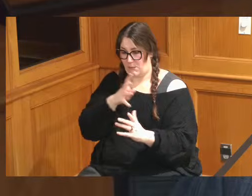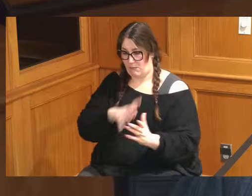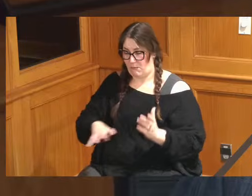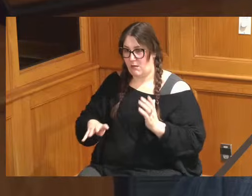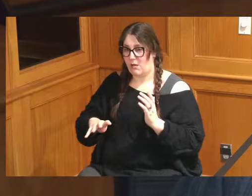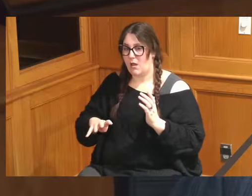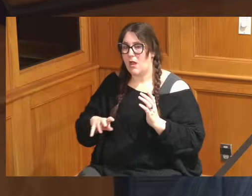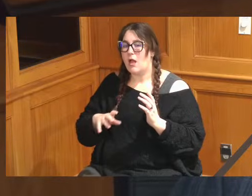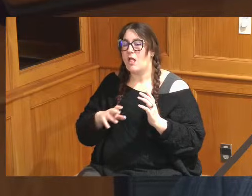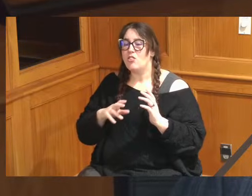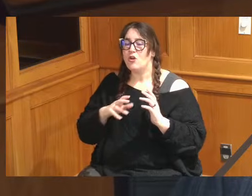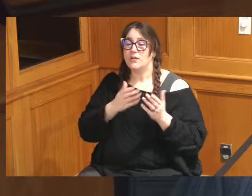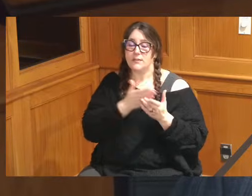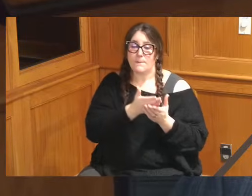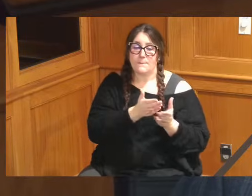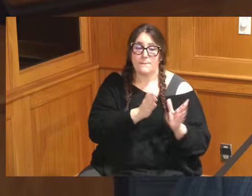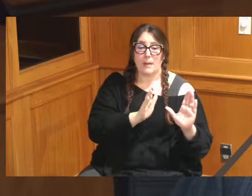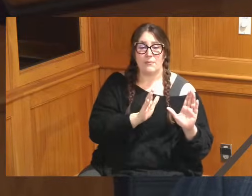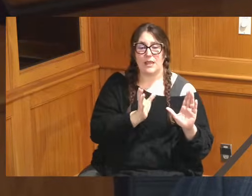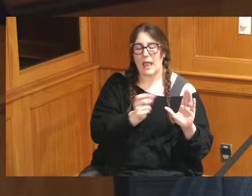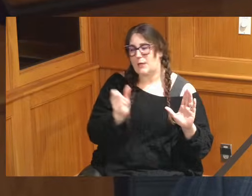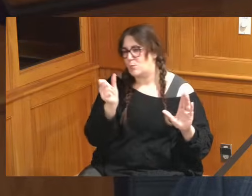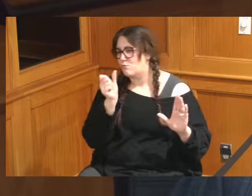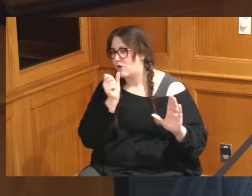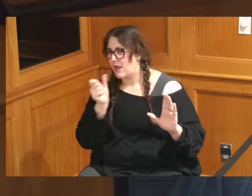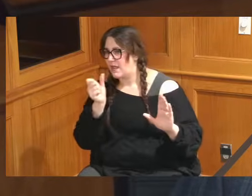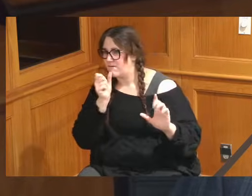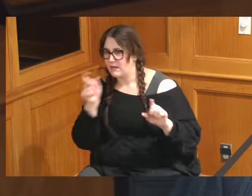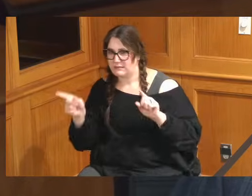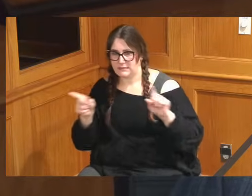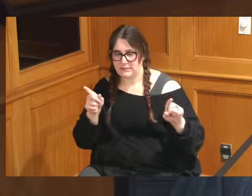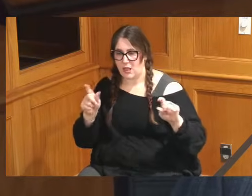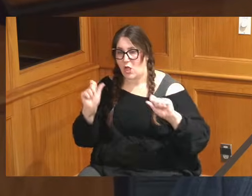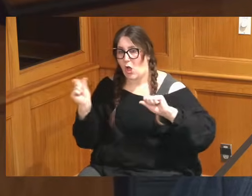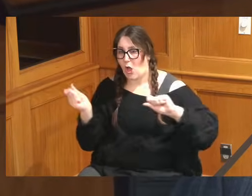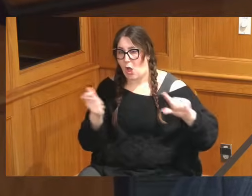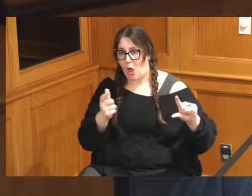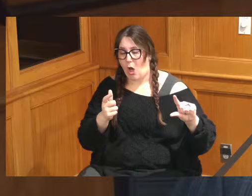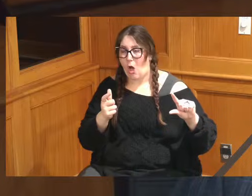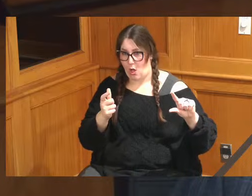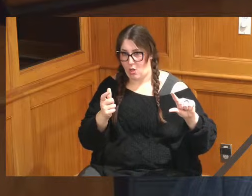structures and there are some private structures that all contribute to that, right? Yes. And so